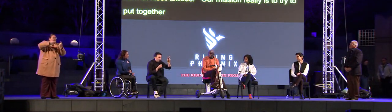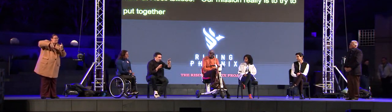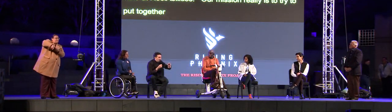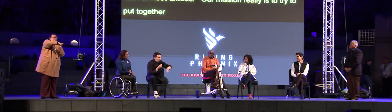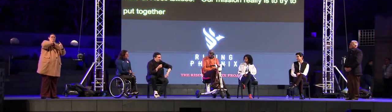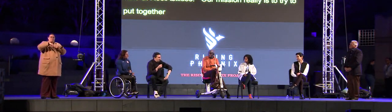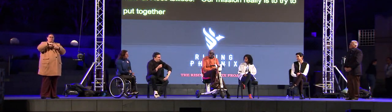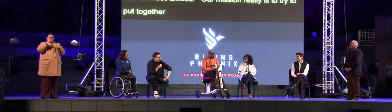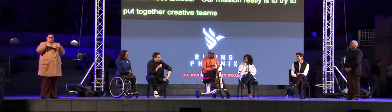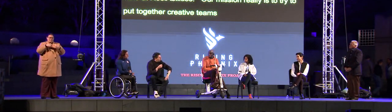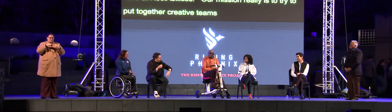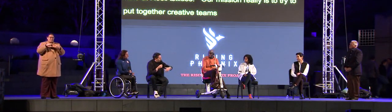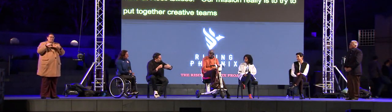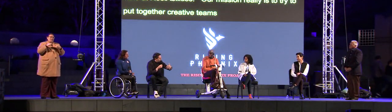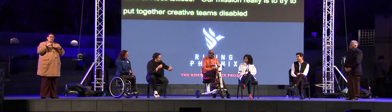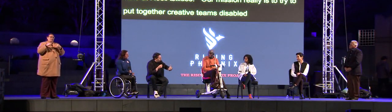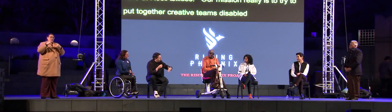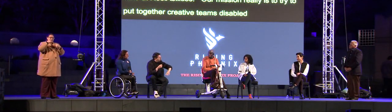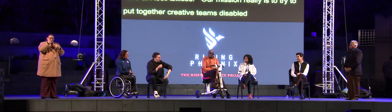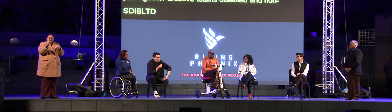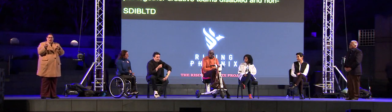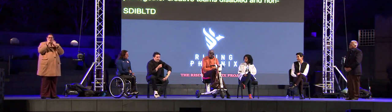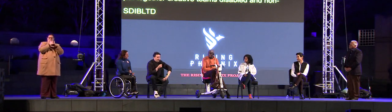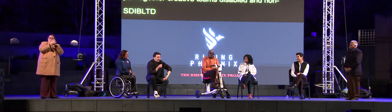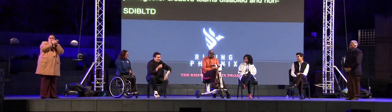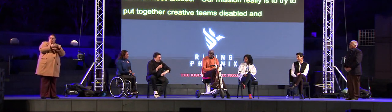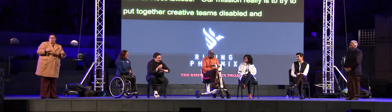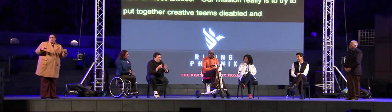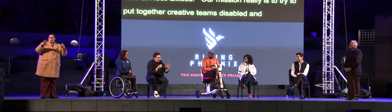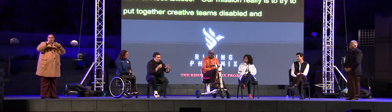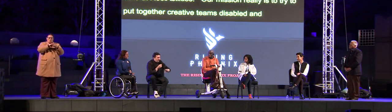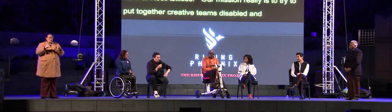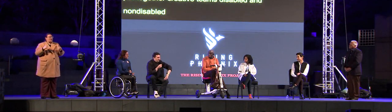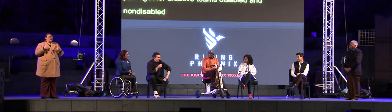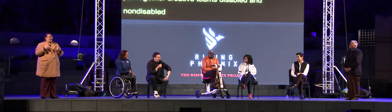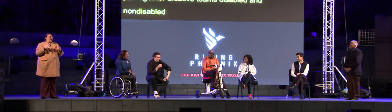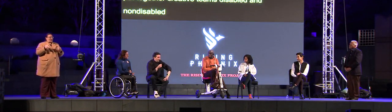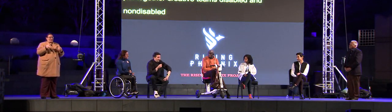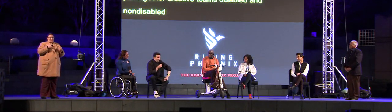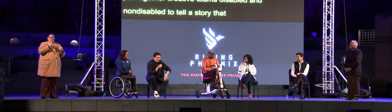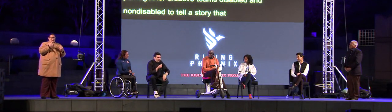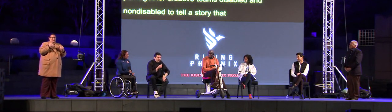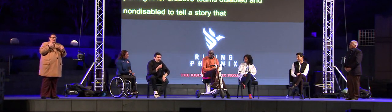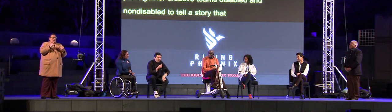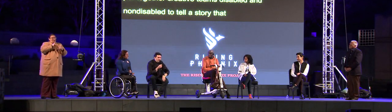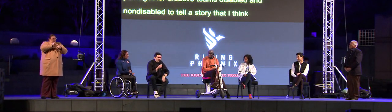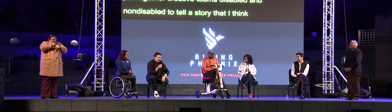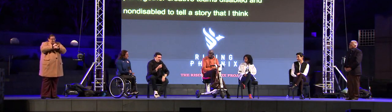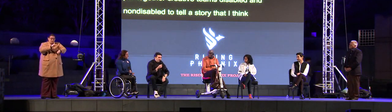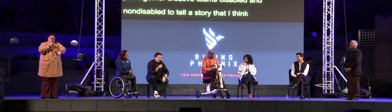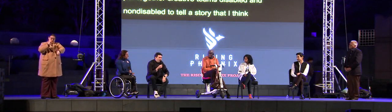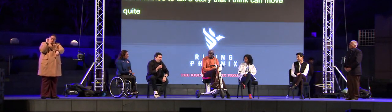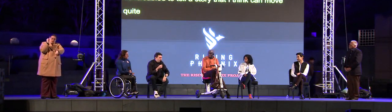disabled and non-disabled, to tell an extraordinary story that I think can move, literally, quite literally, billions of minds.